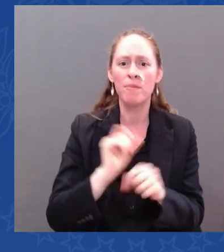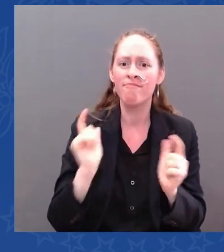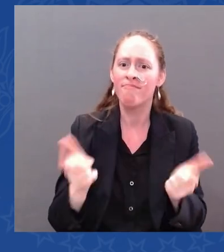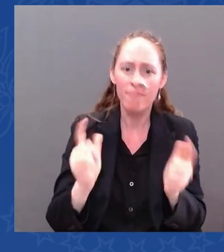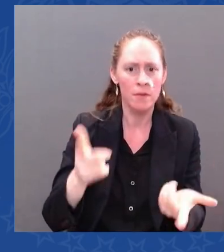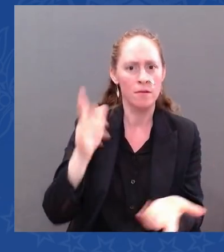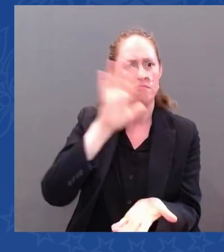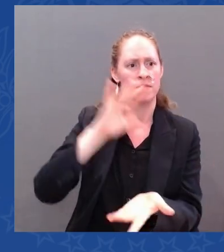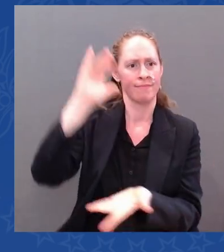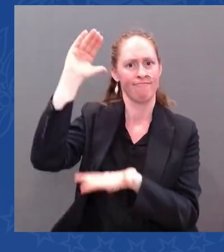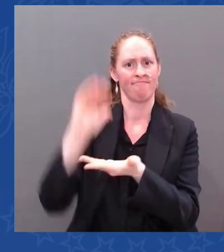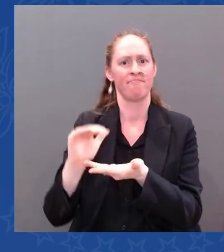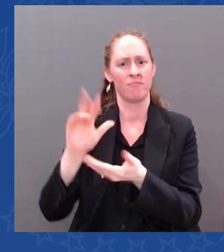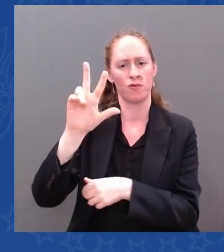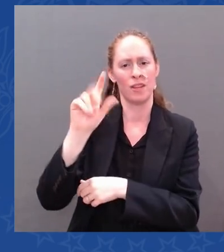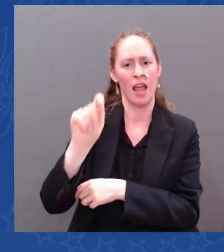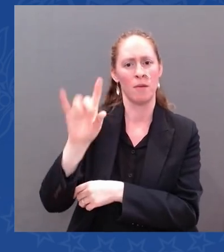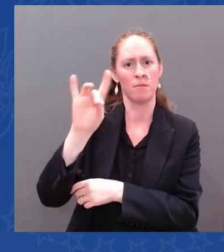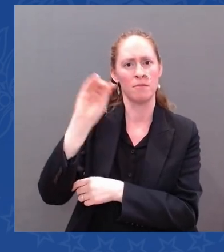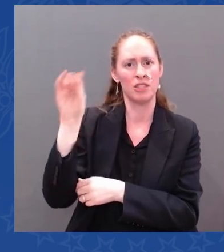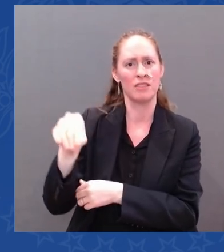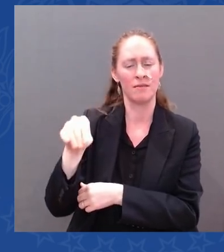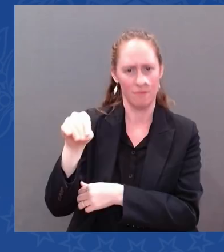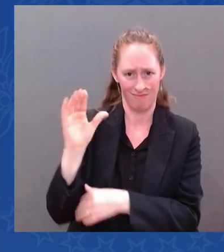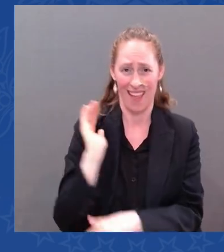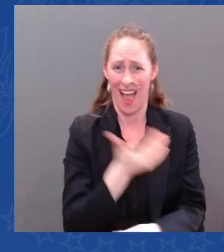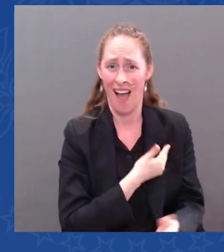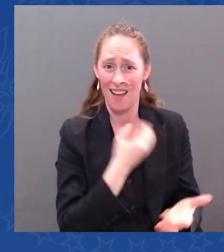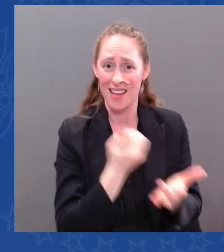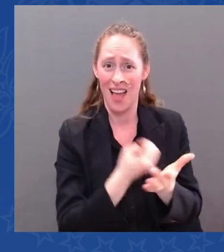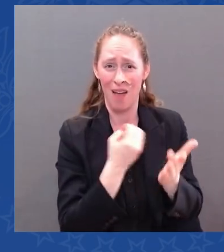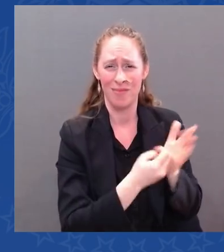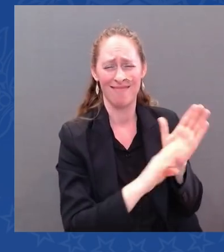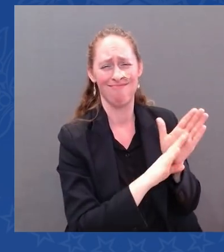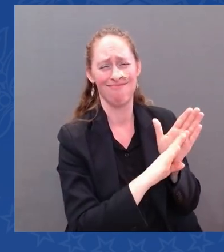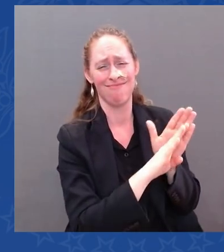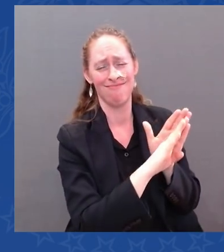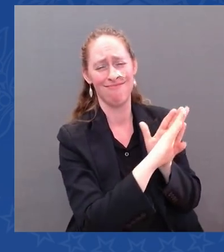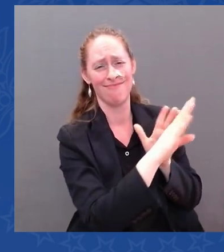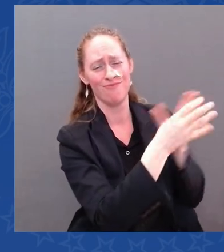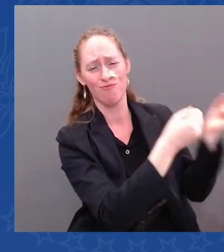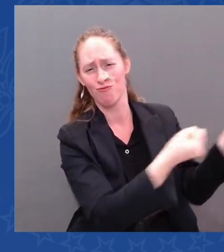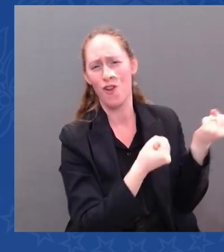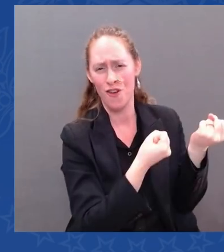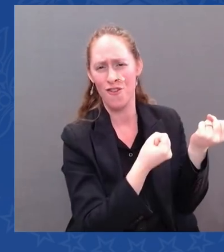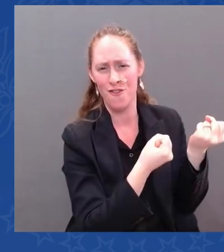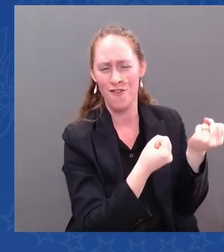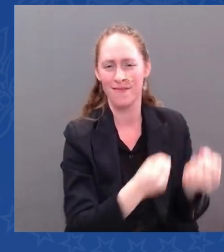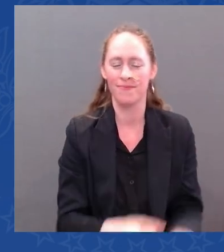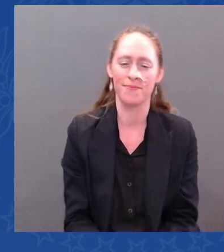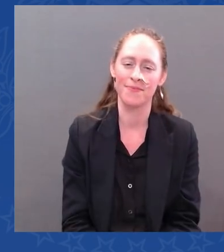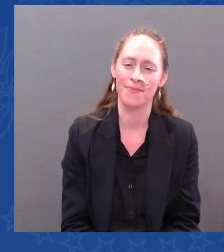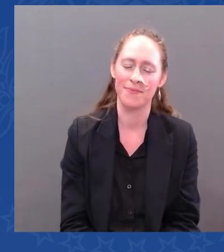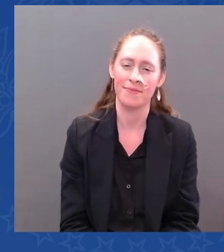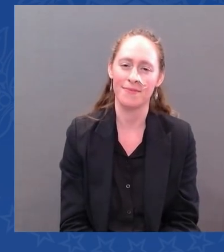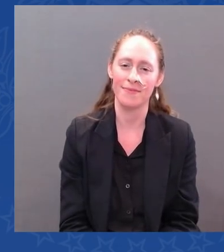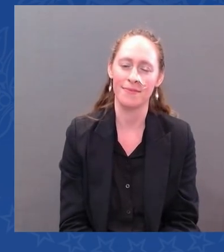and the strongest in nearly 40 years. And we reduced the deficit, we reduced the deficit --